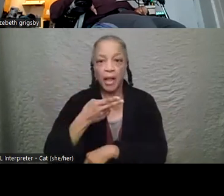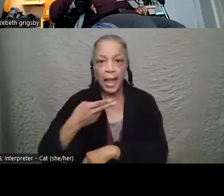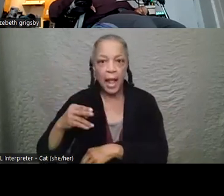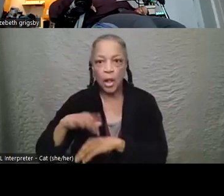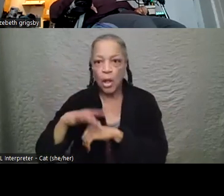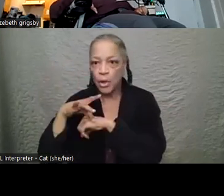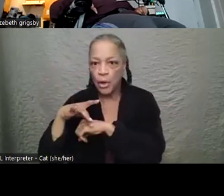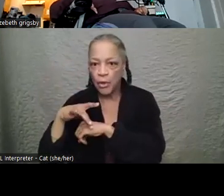a really nice place.